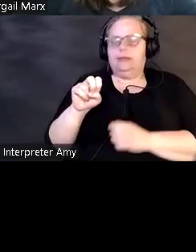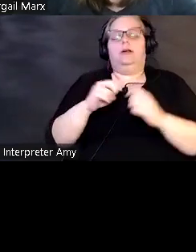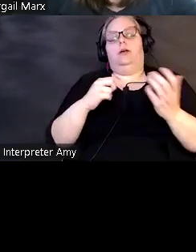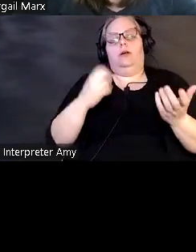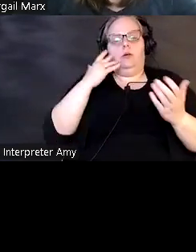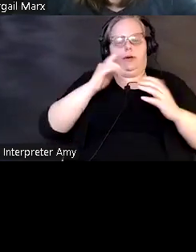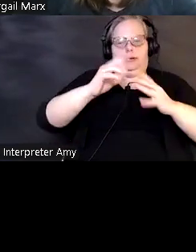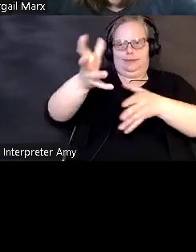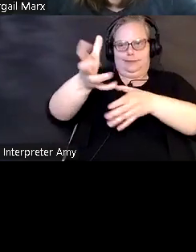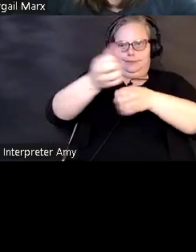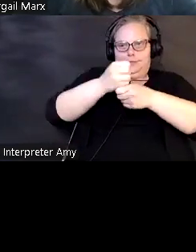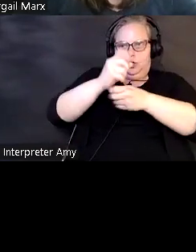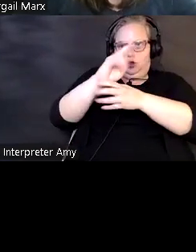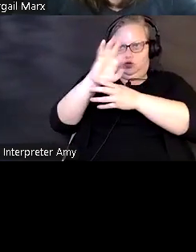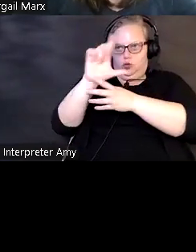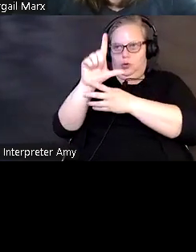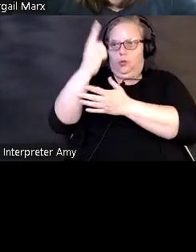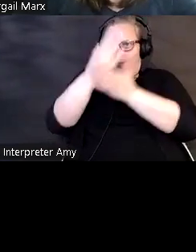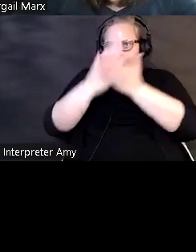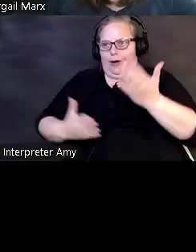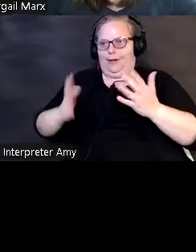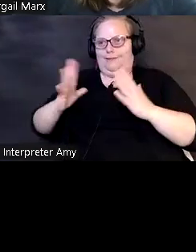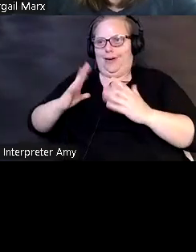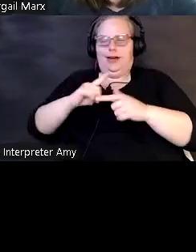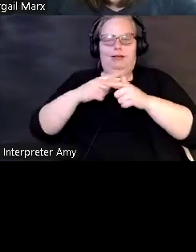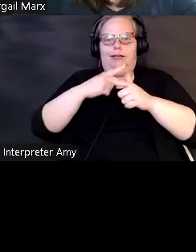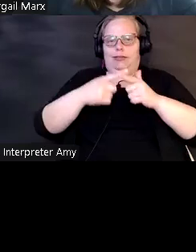is just one part of the equation, and then the services and the teaching about